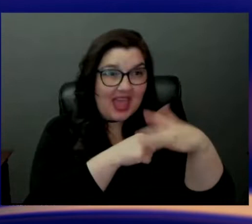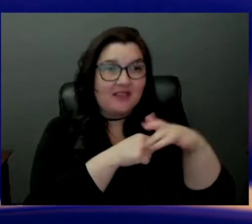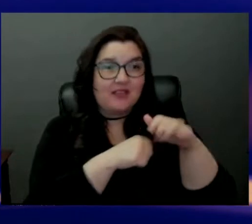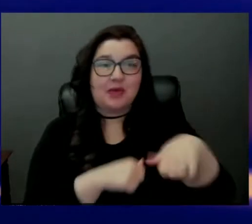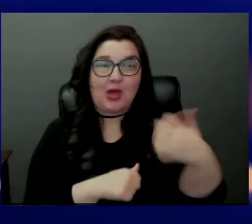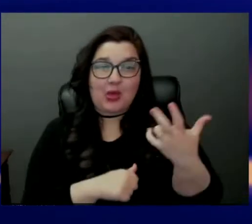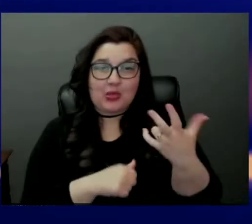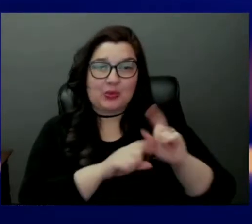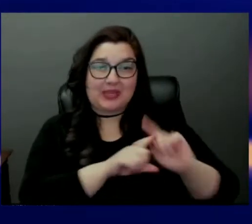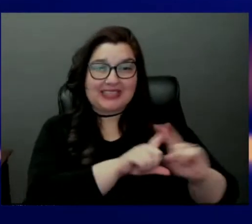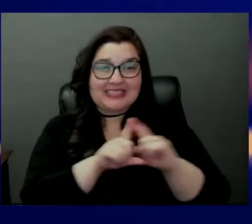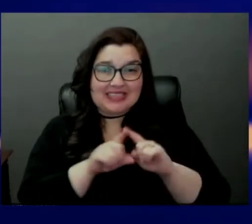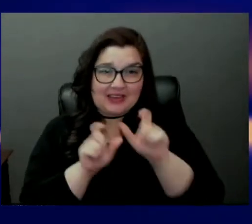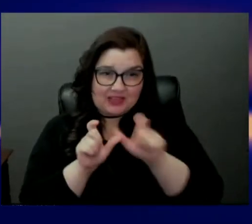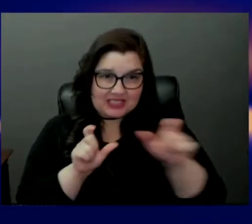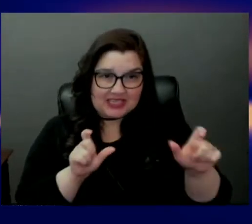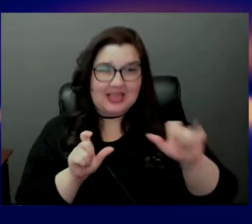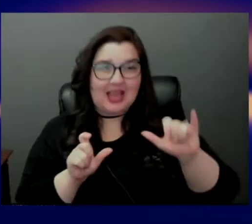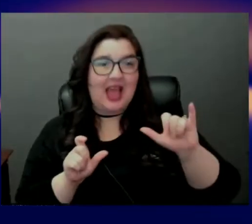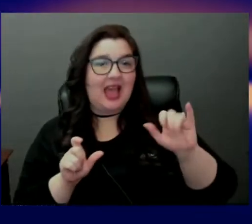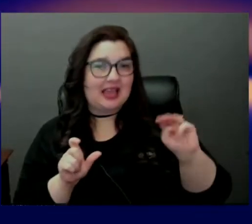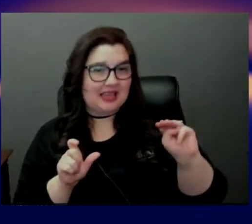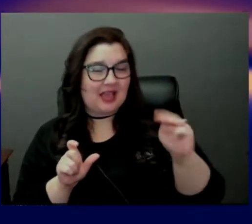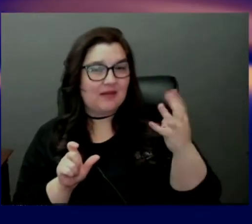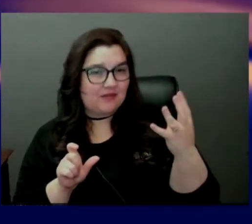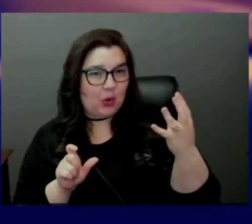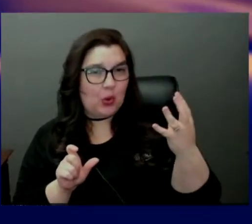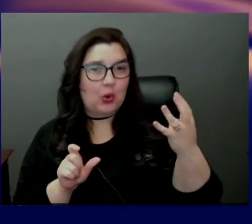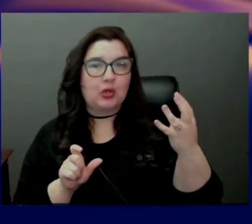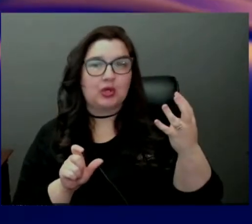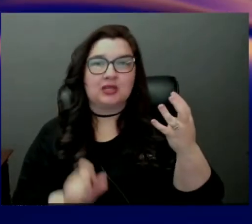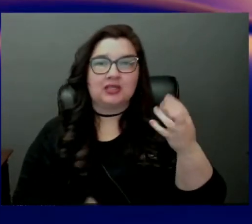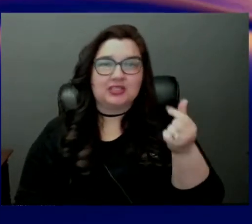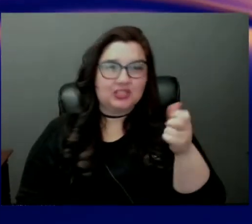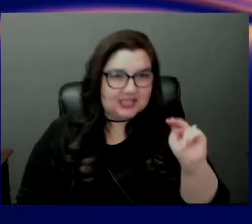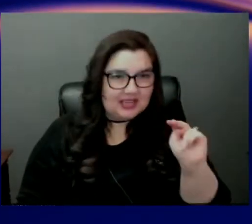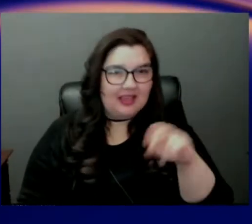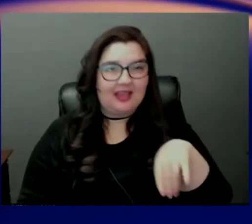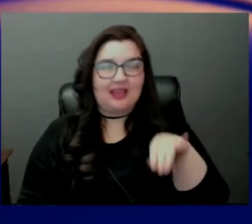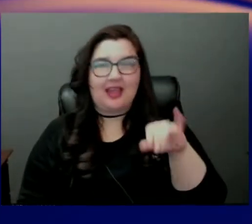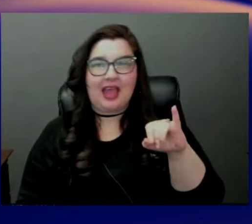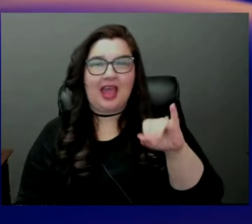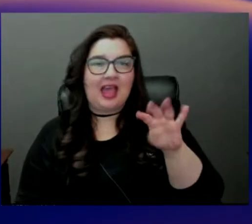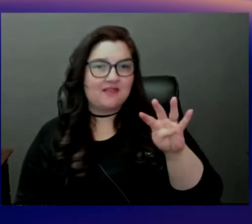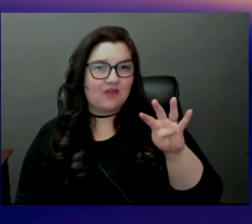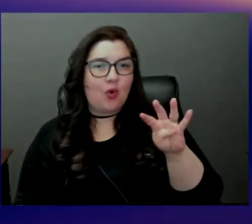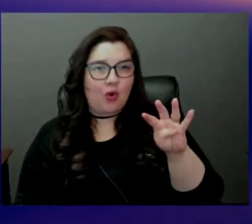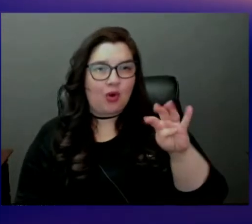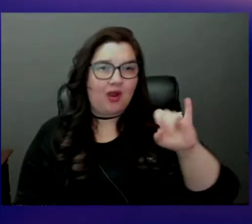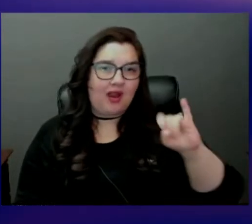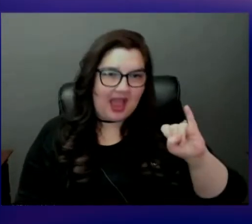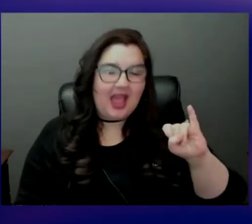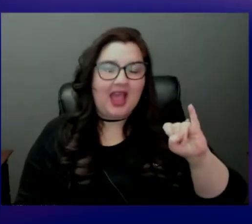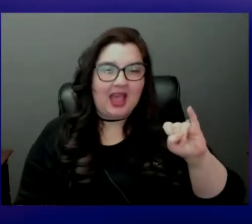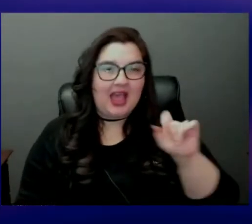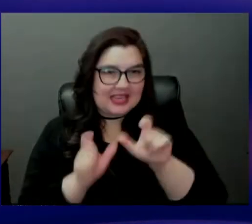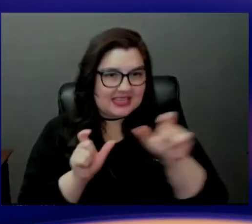Now the IM4GN, the IS4GN and the I4I instances, so total 12 total options for graviton,